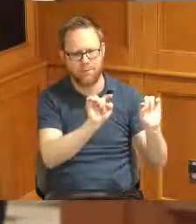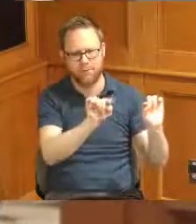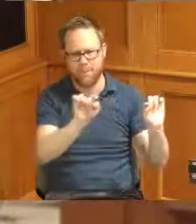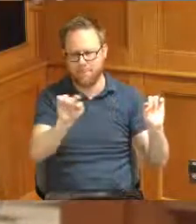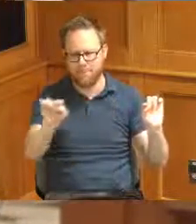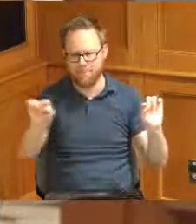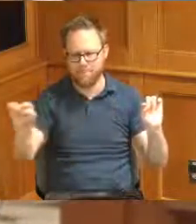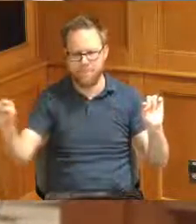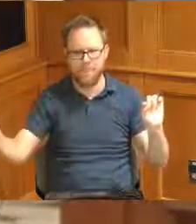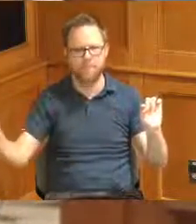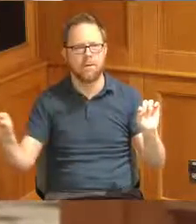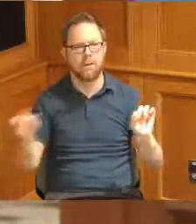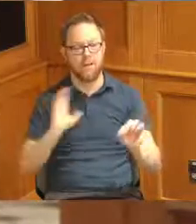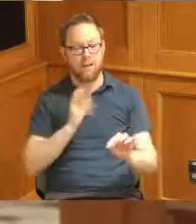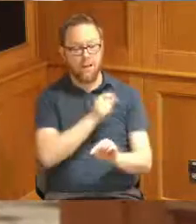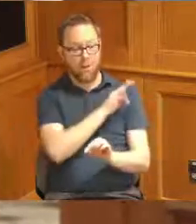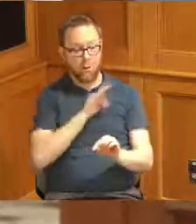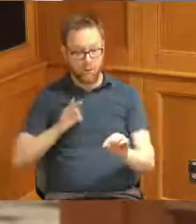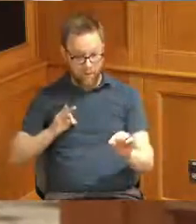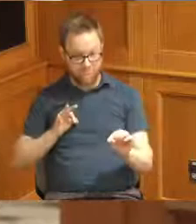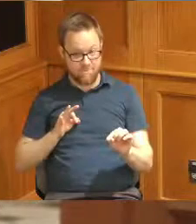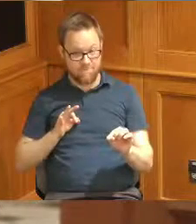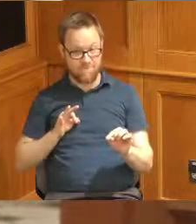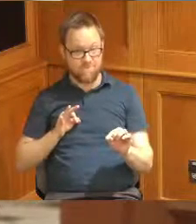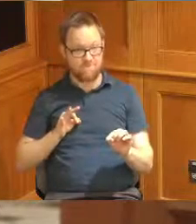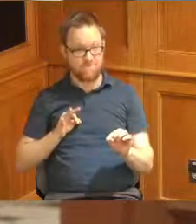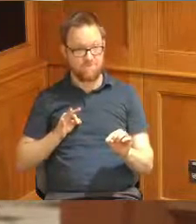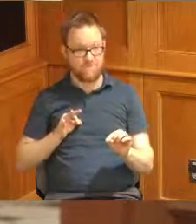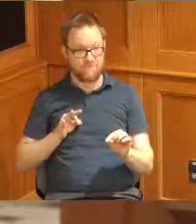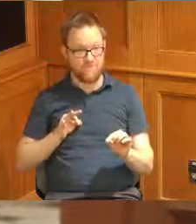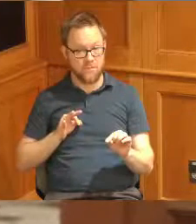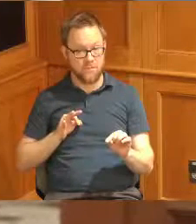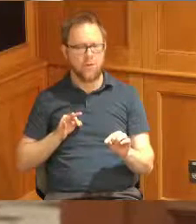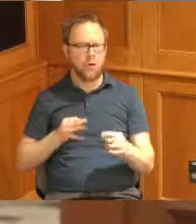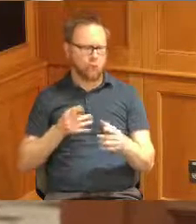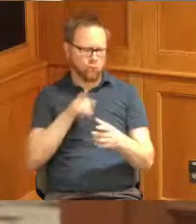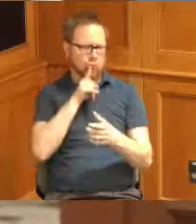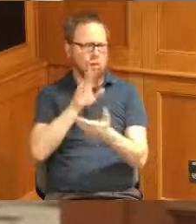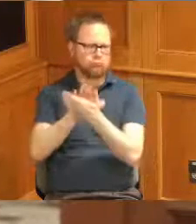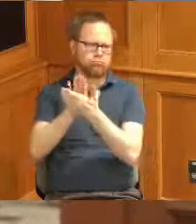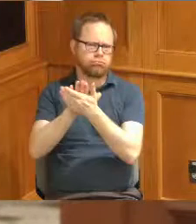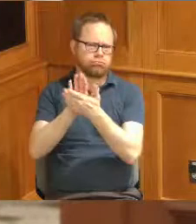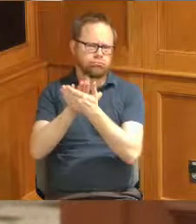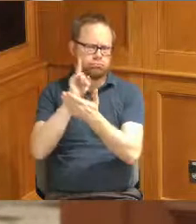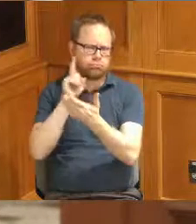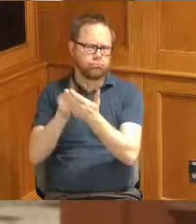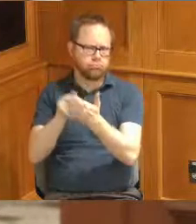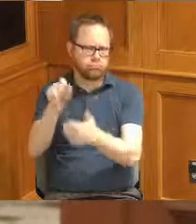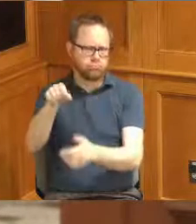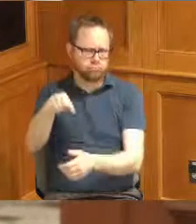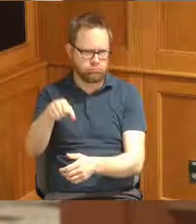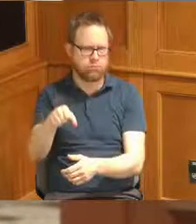where our staff kicked in and and and and should certainly be recognized as obviously the ability